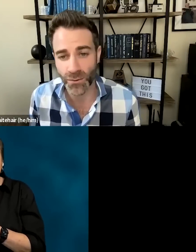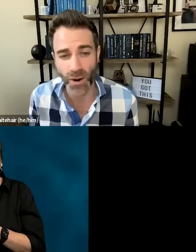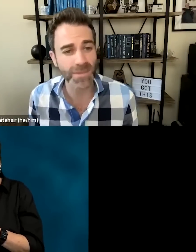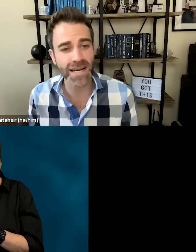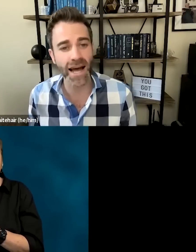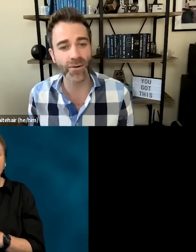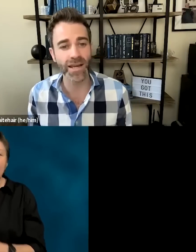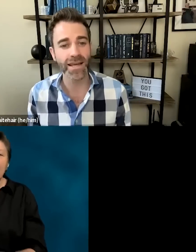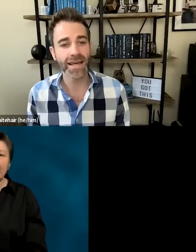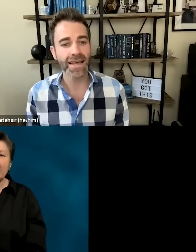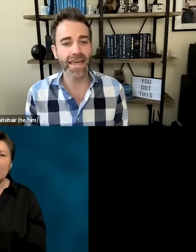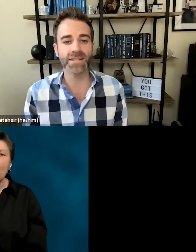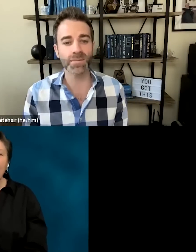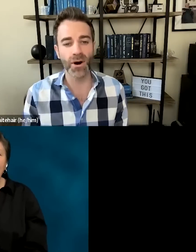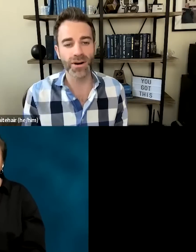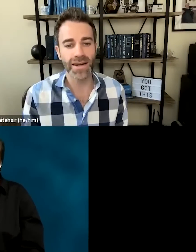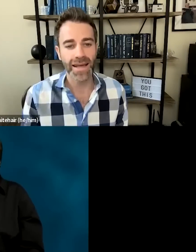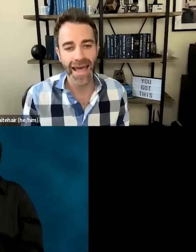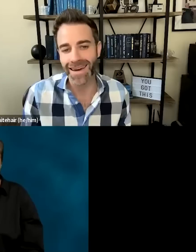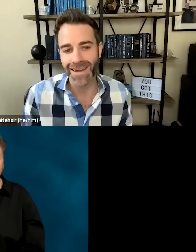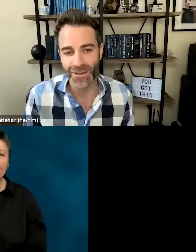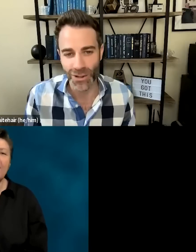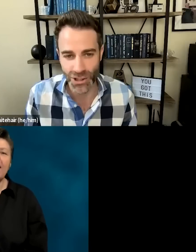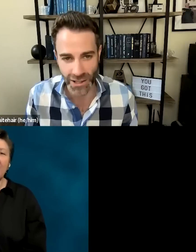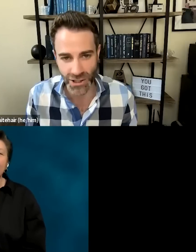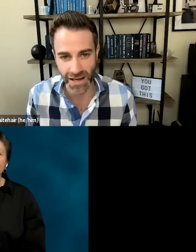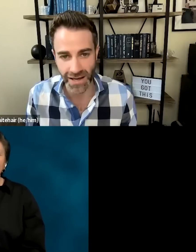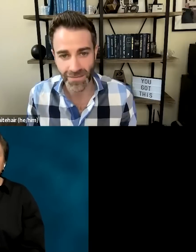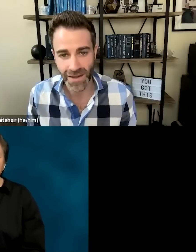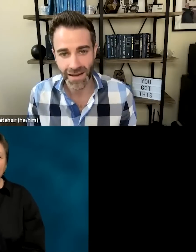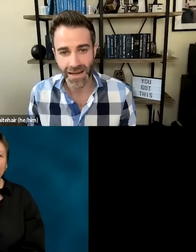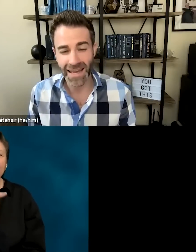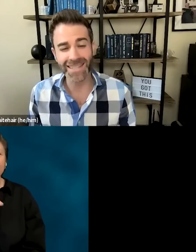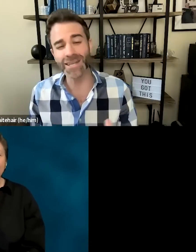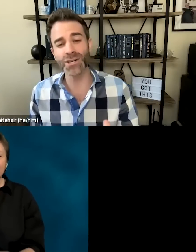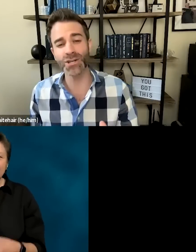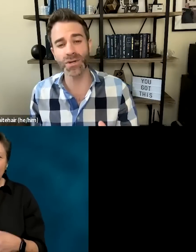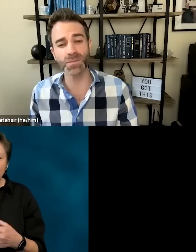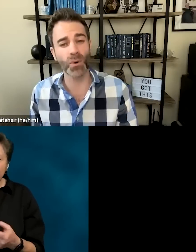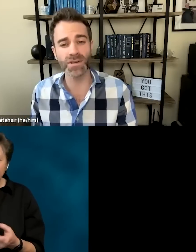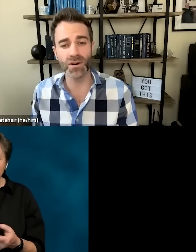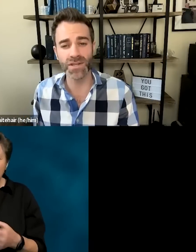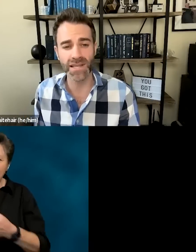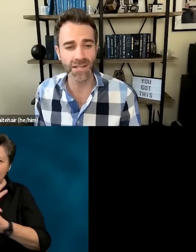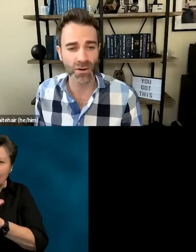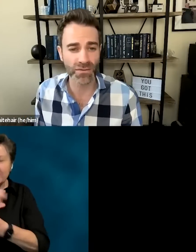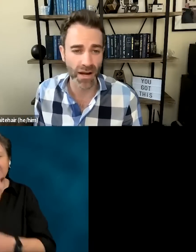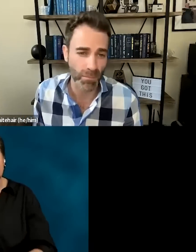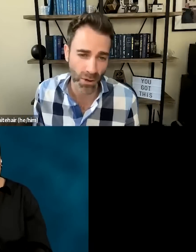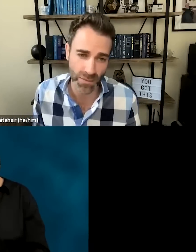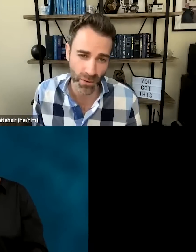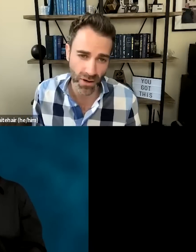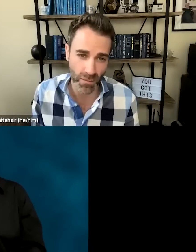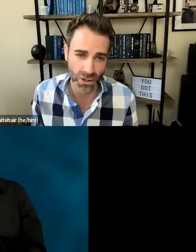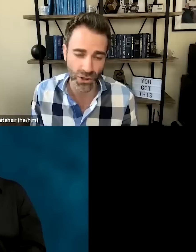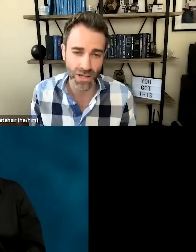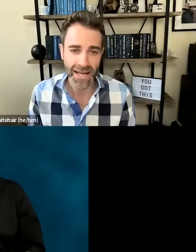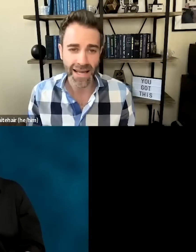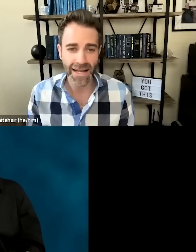"The Rum Diary", "Get Smart" and "The Changeling". In addition to his board service, he has served on multiple commercial